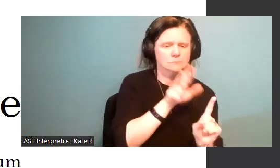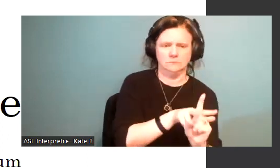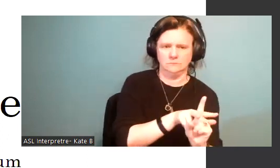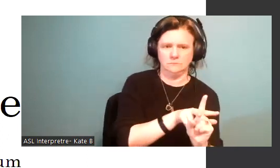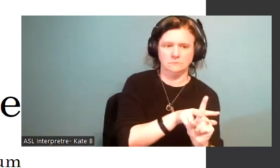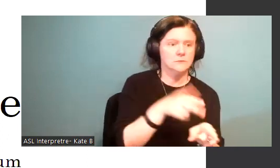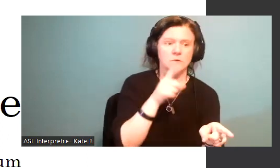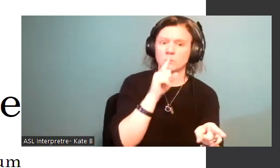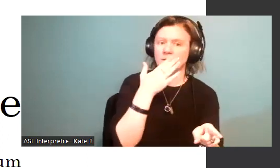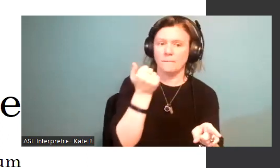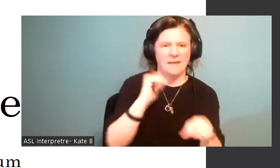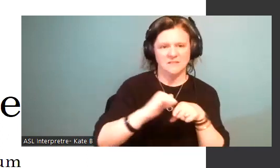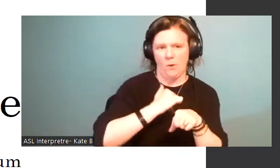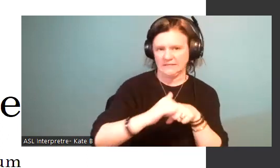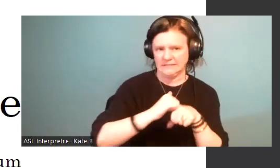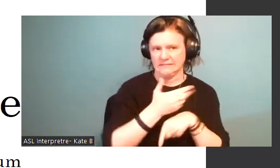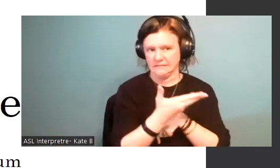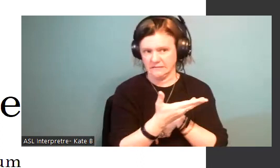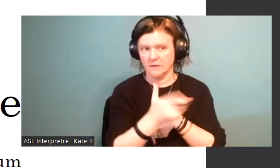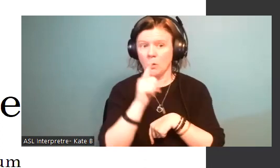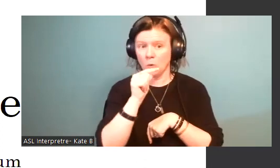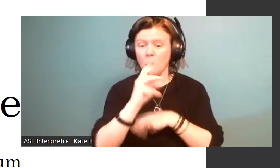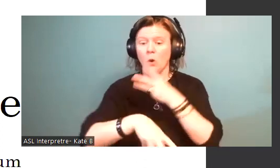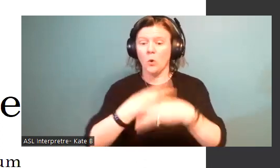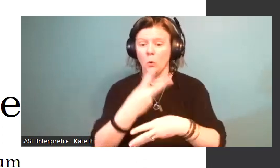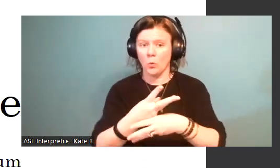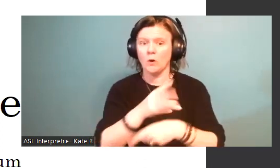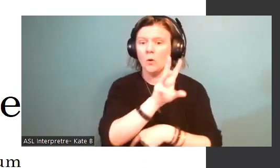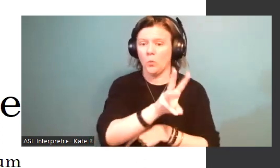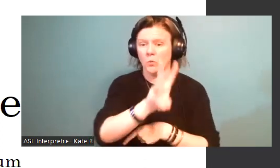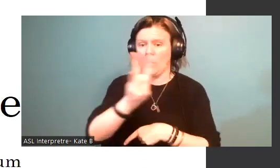if not weeks. In general, I refer you to the authoring practices guides a reference, when you